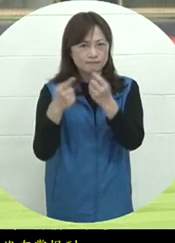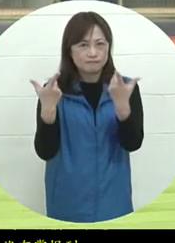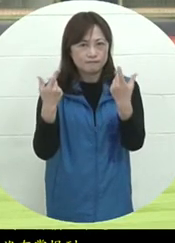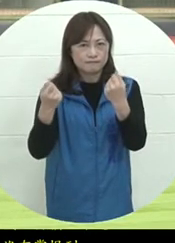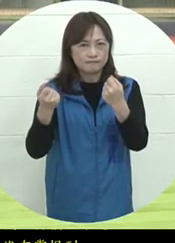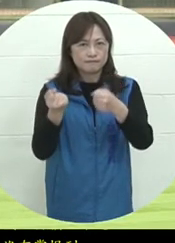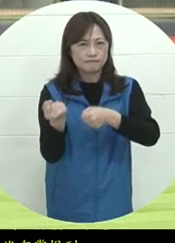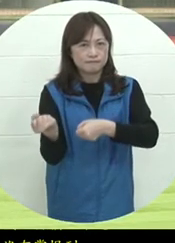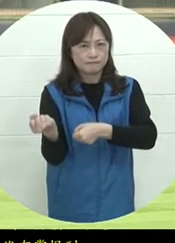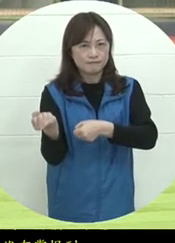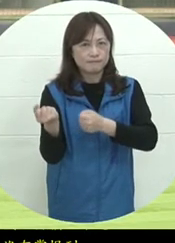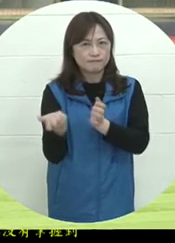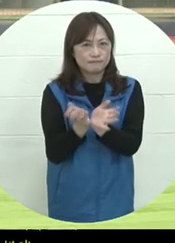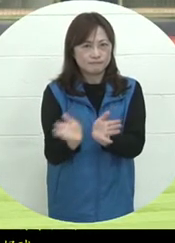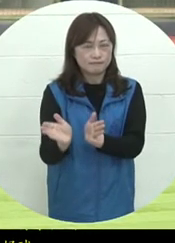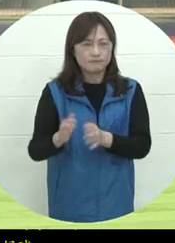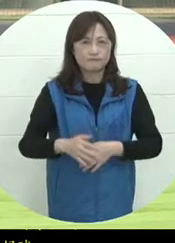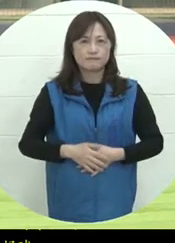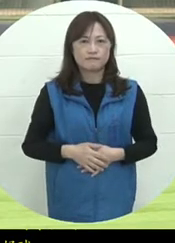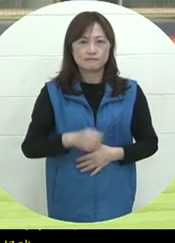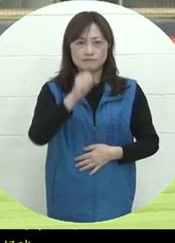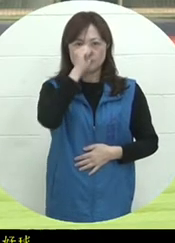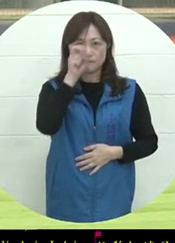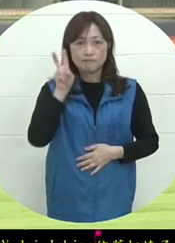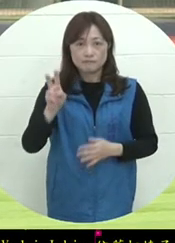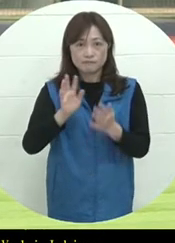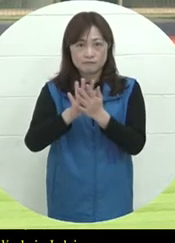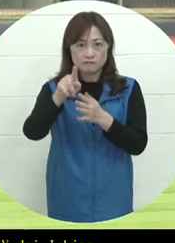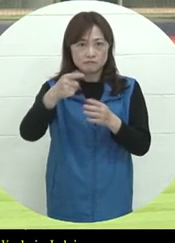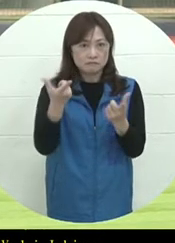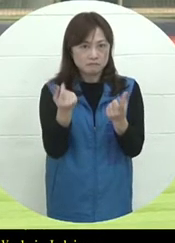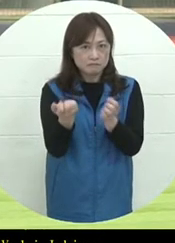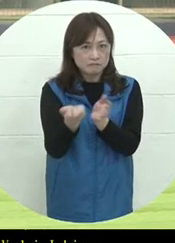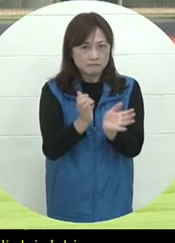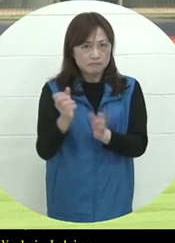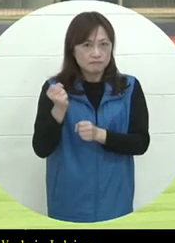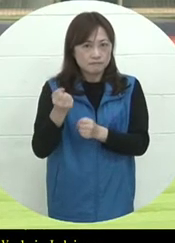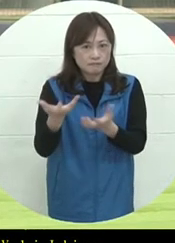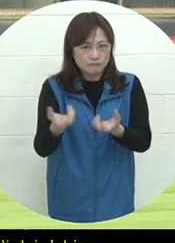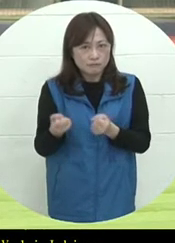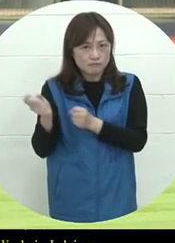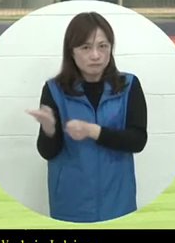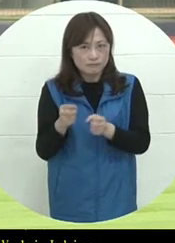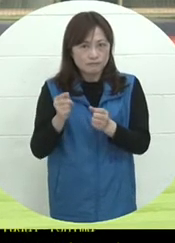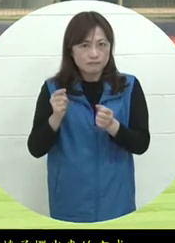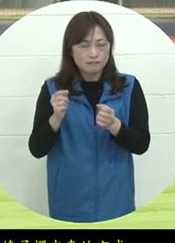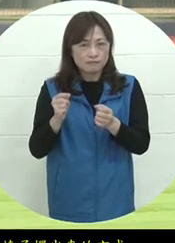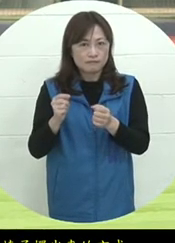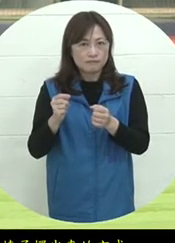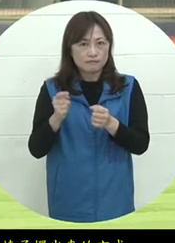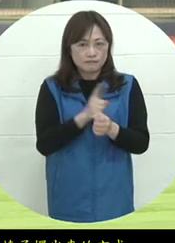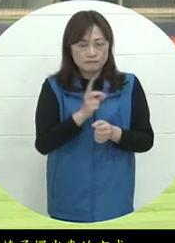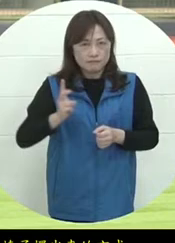the ball first, and then take such an action. Basically, the probability of using this closing method to cooperate with the running game is higher